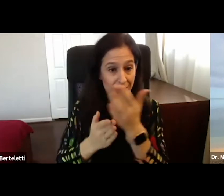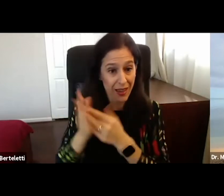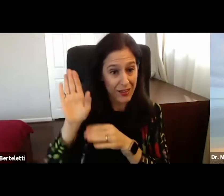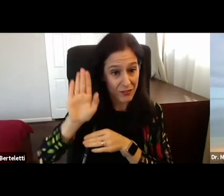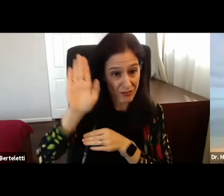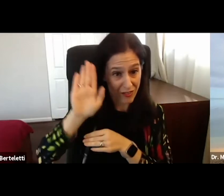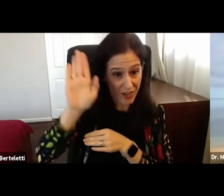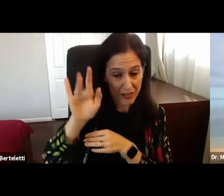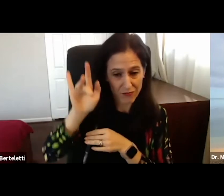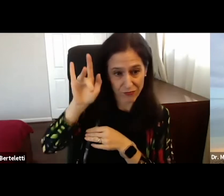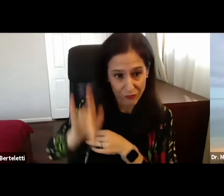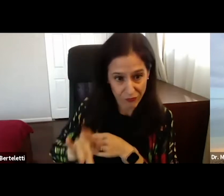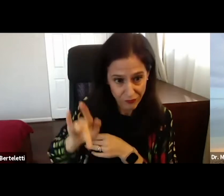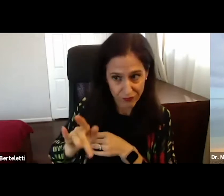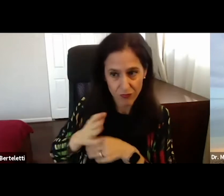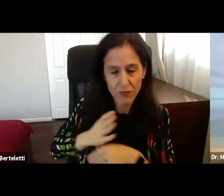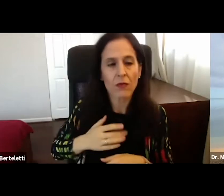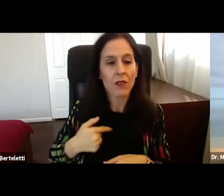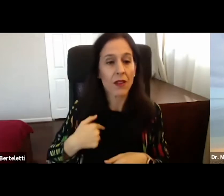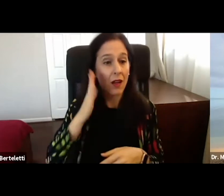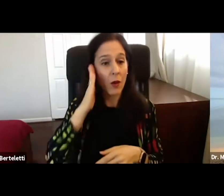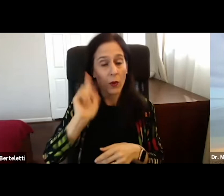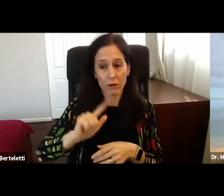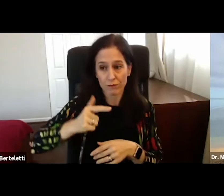you'll also see at the bottom of the zoom screen